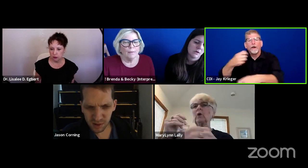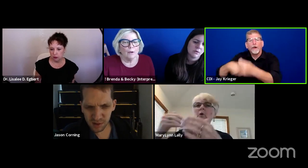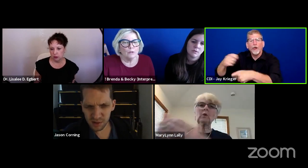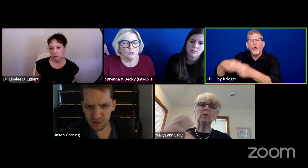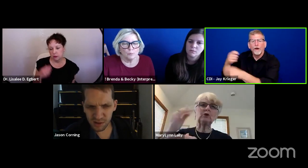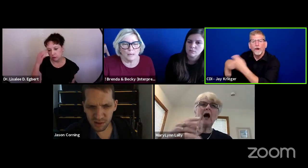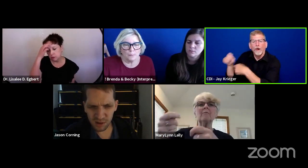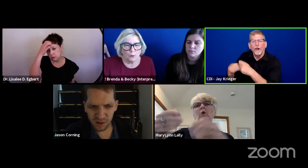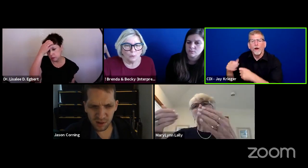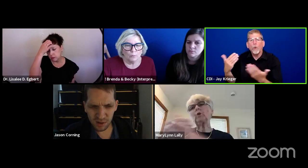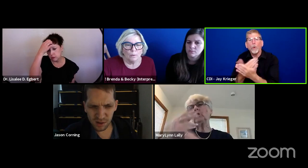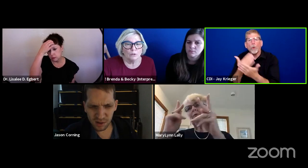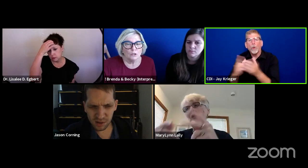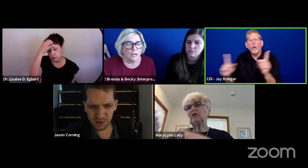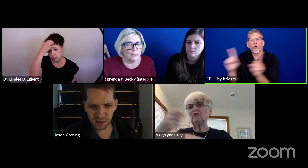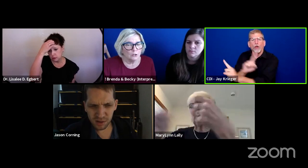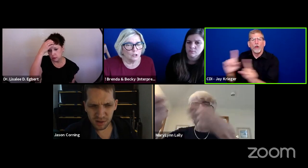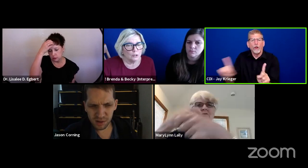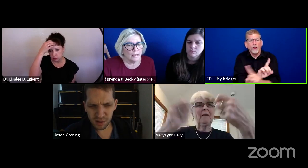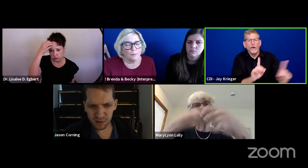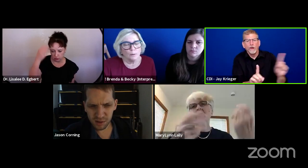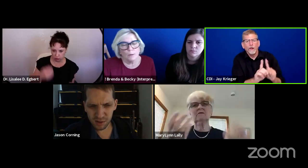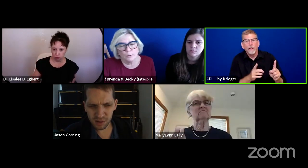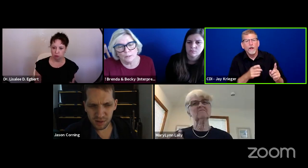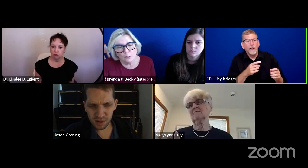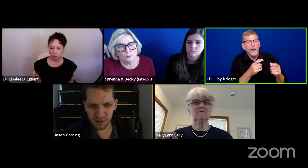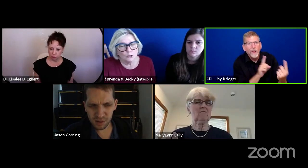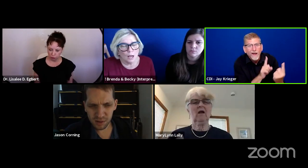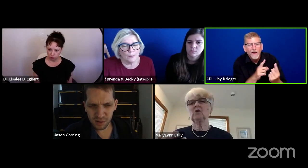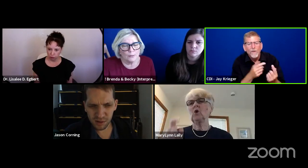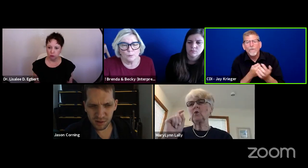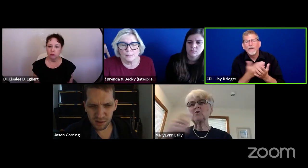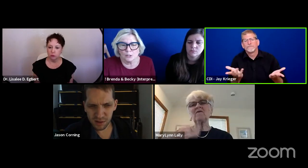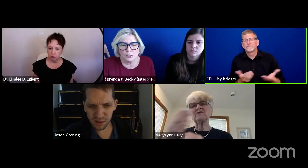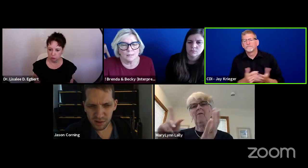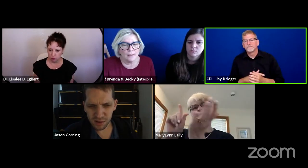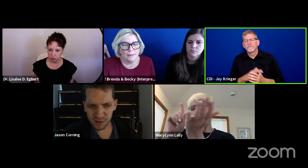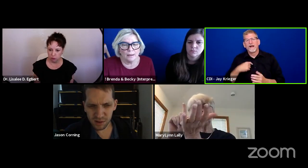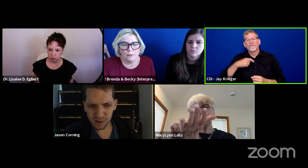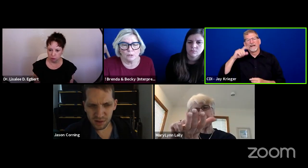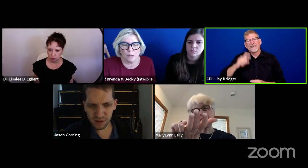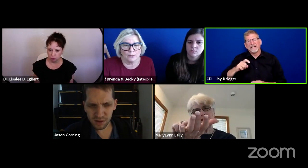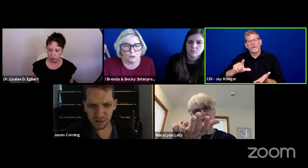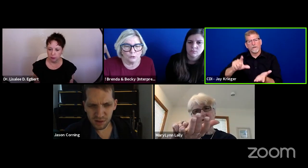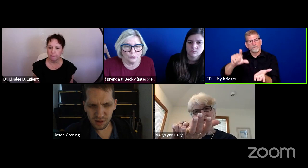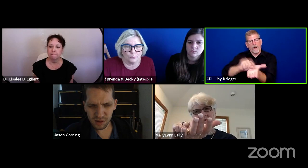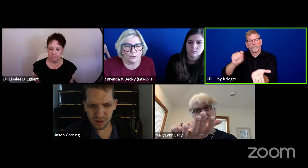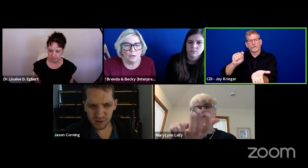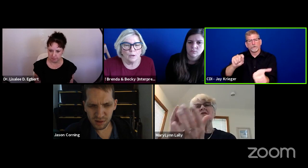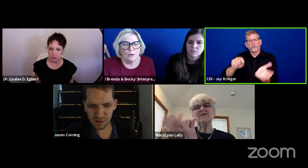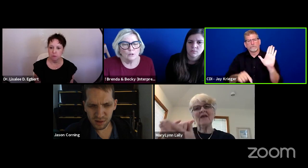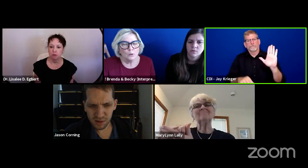those people change, they get promoted to new jobs, new positions, and there's high turnover.